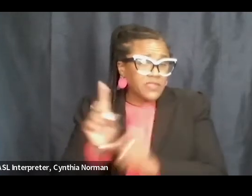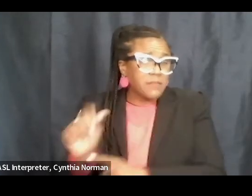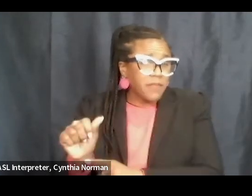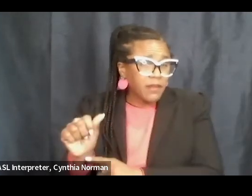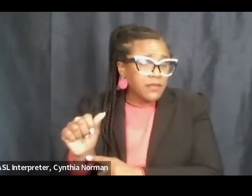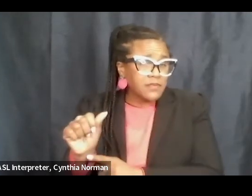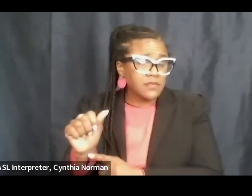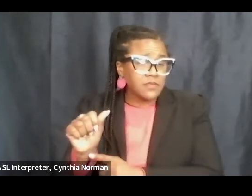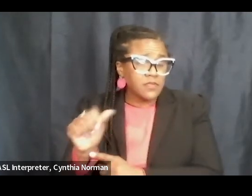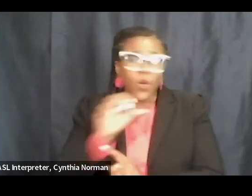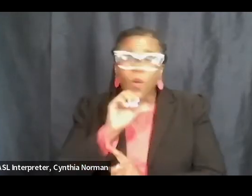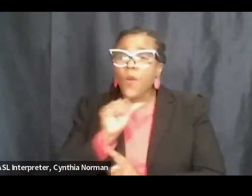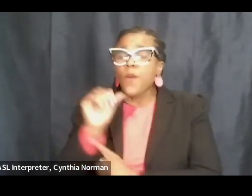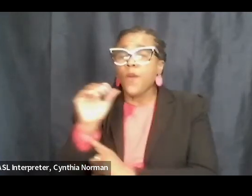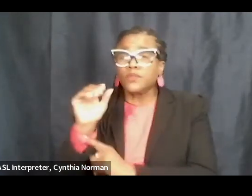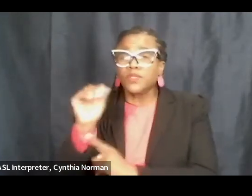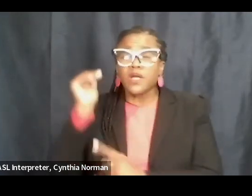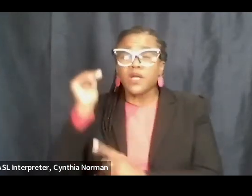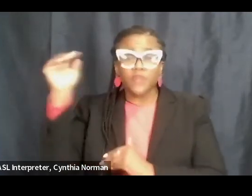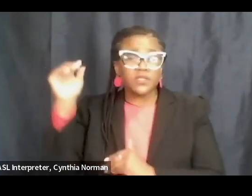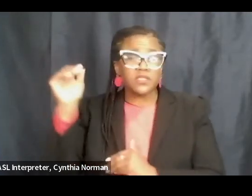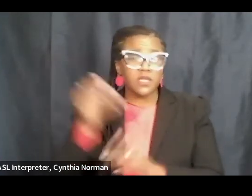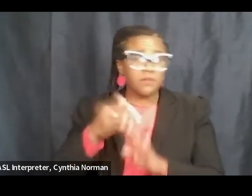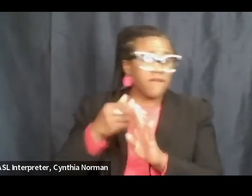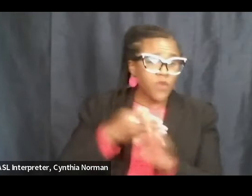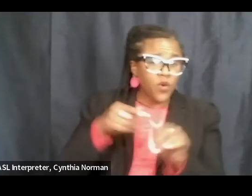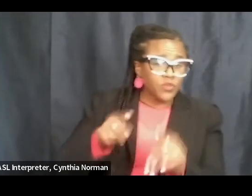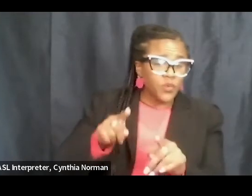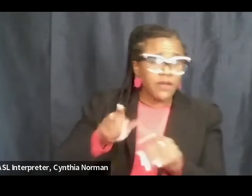during and after disasters should not fall onto organizations like The Partnership.